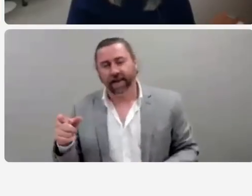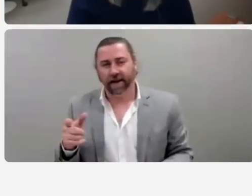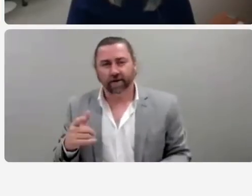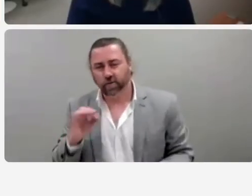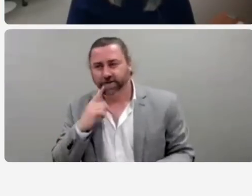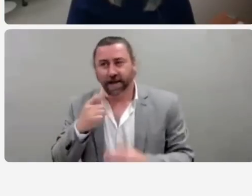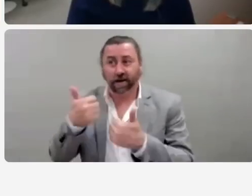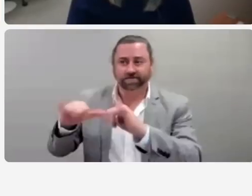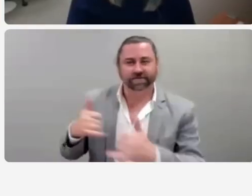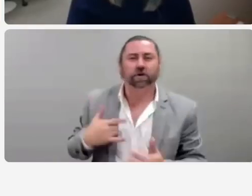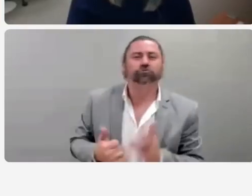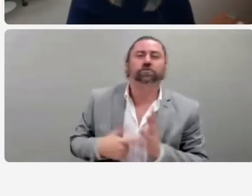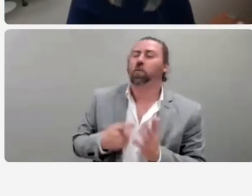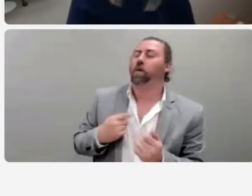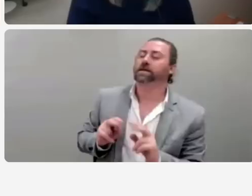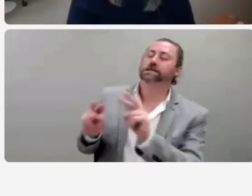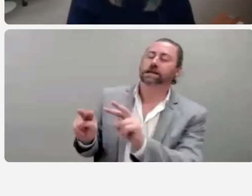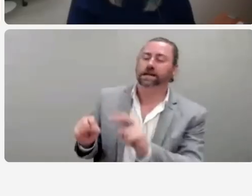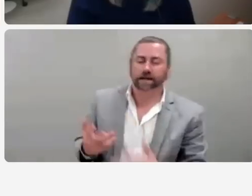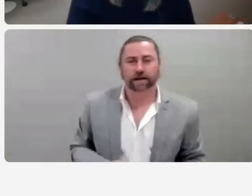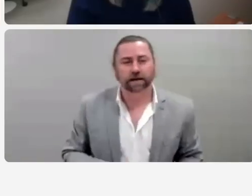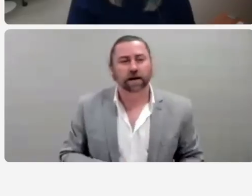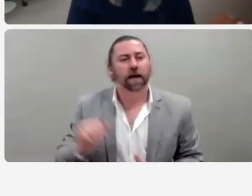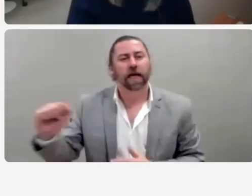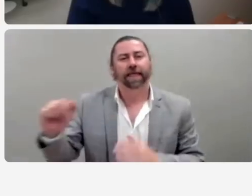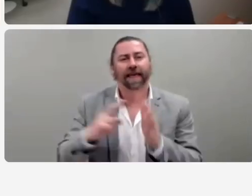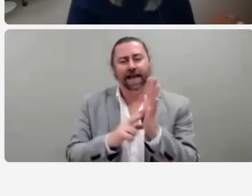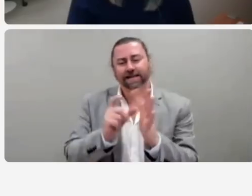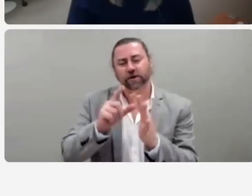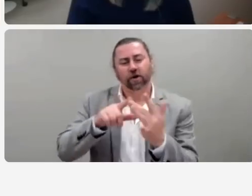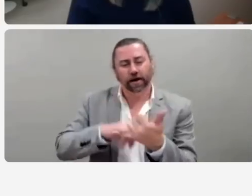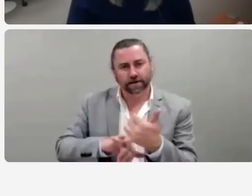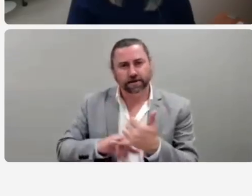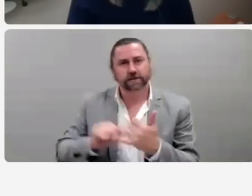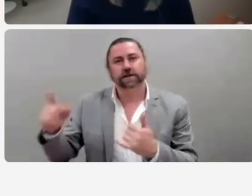But that scheme is set up much more around quick access to aids and equipment and that's been